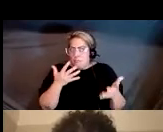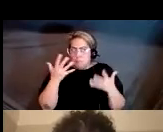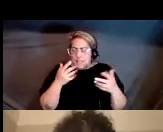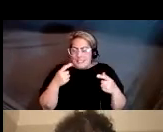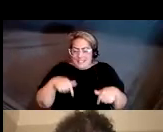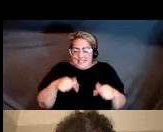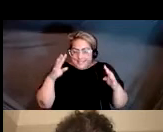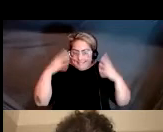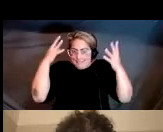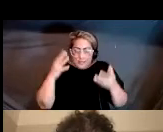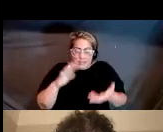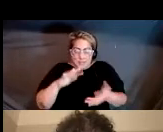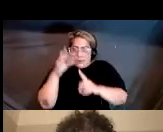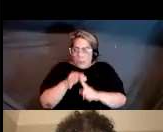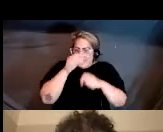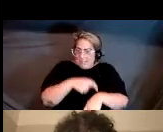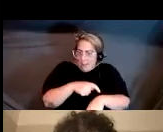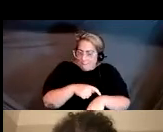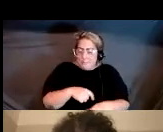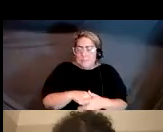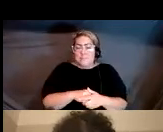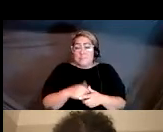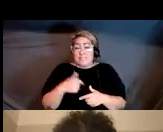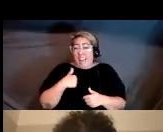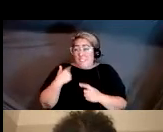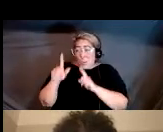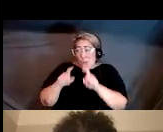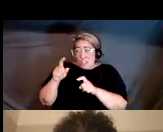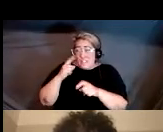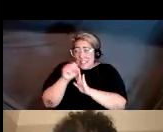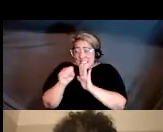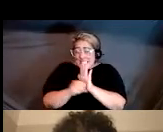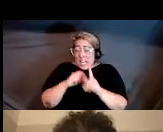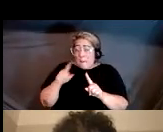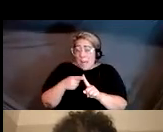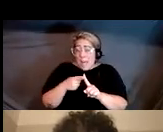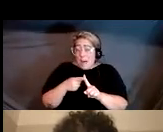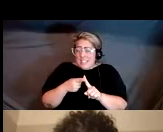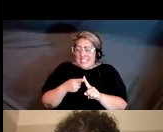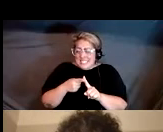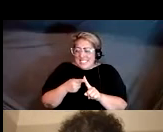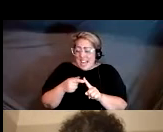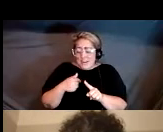some questions for the state about how some of these regulations like mask mandates and a few other things